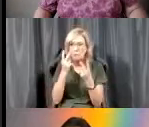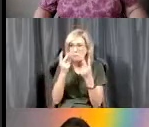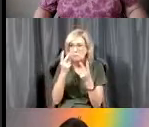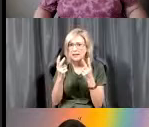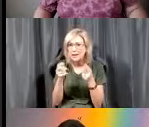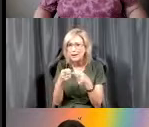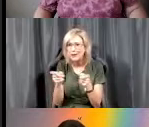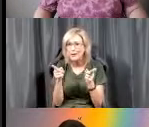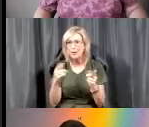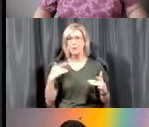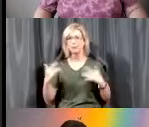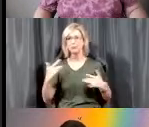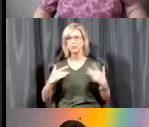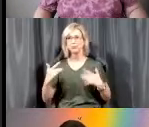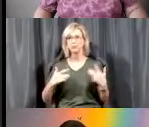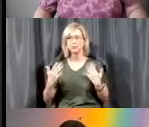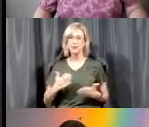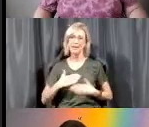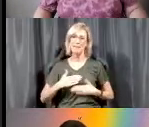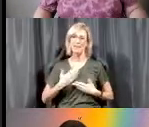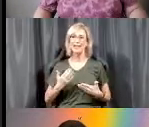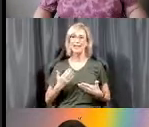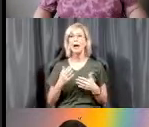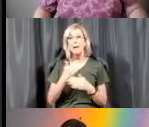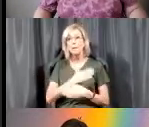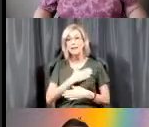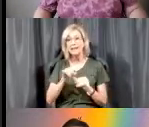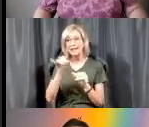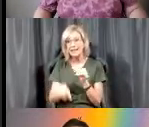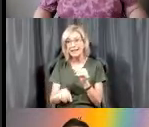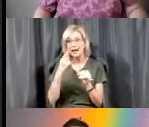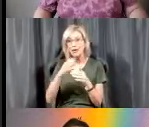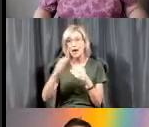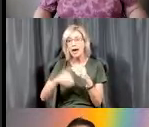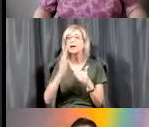I'm excited and please stay on for the end because we're going to be sending a link for the evaluation.